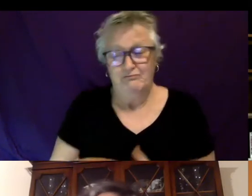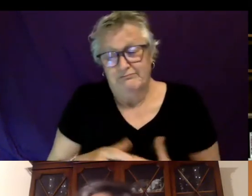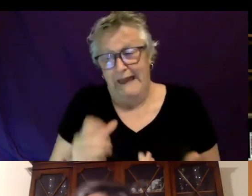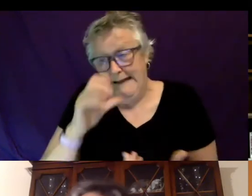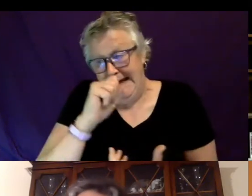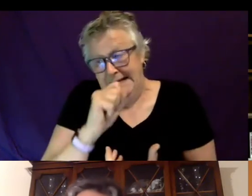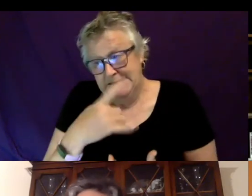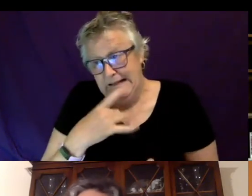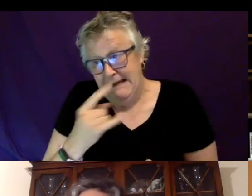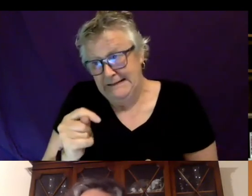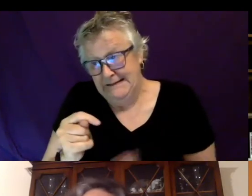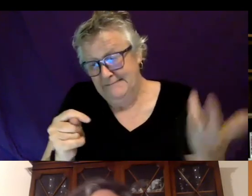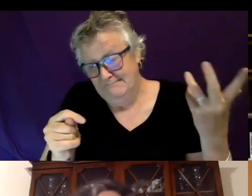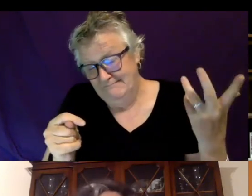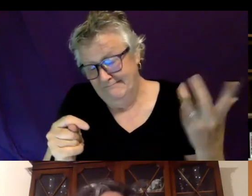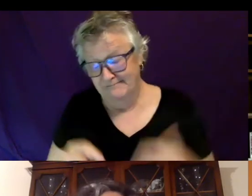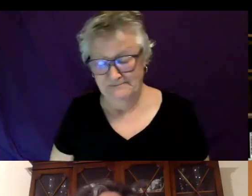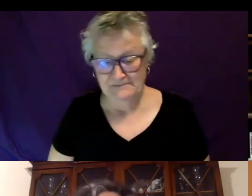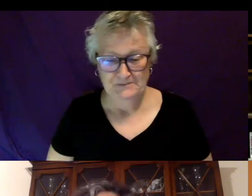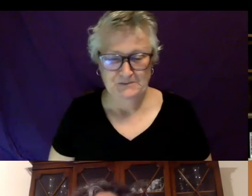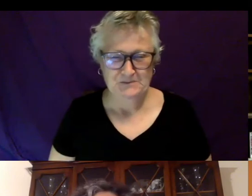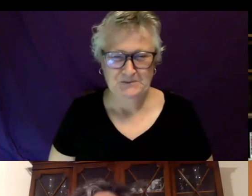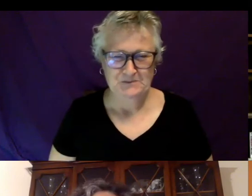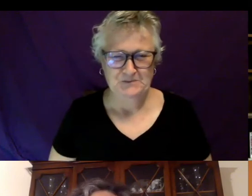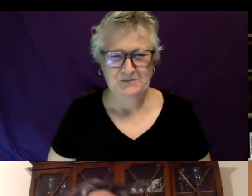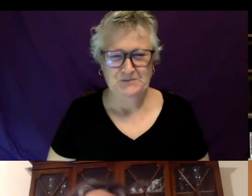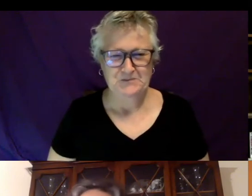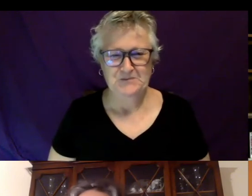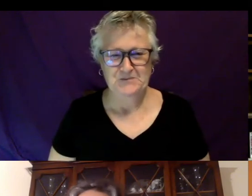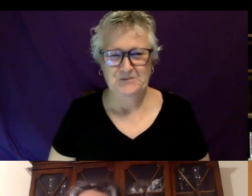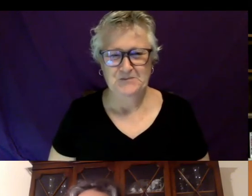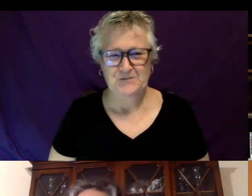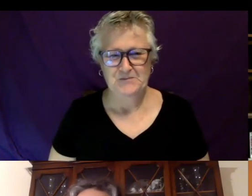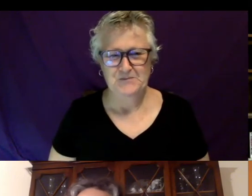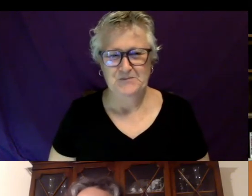um, yeah, I don't know-- it's, it's strange!